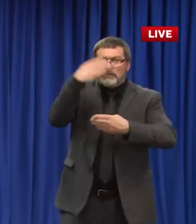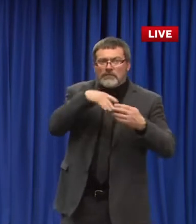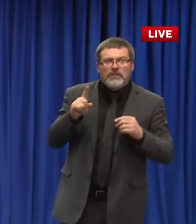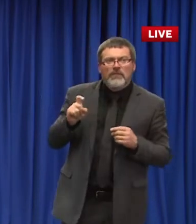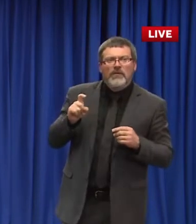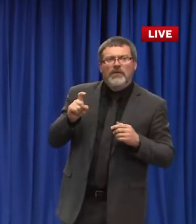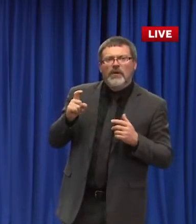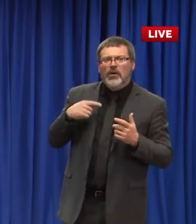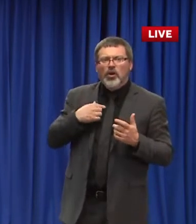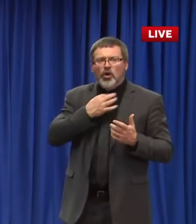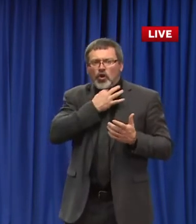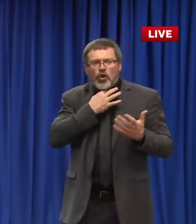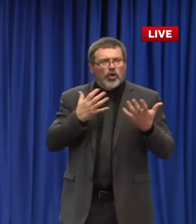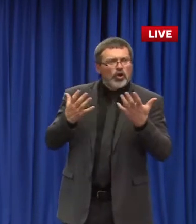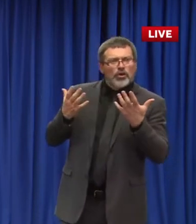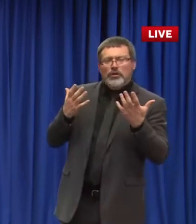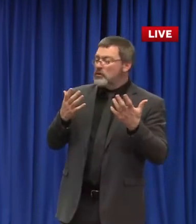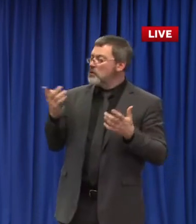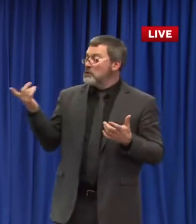THERE ARE A FEW OTHERS OUT THERE JUST BY THE NUMBERS. YEAH.